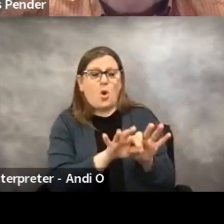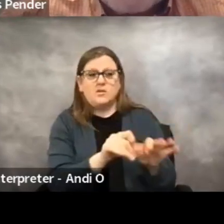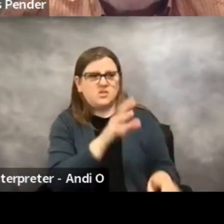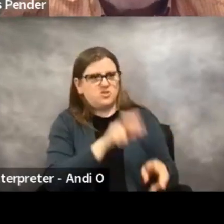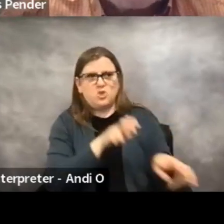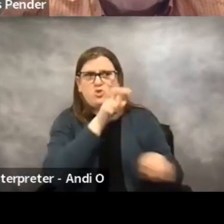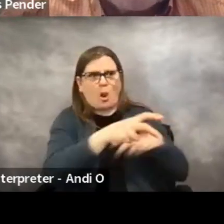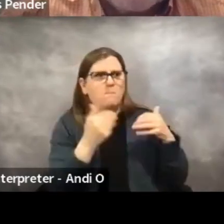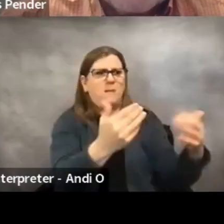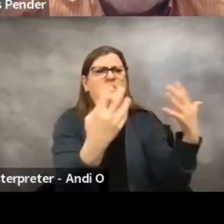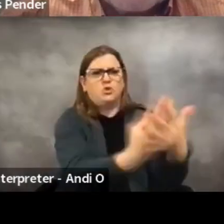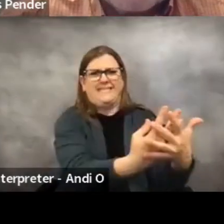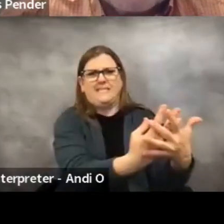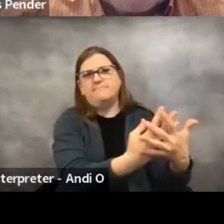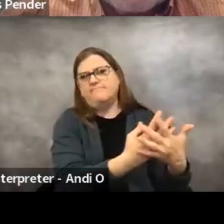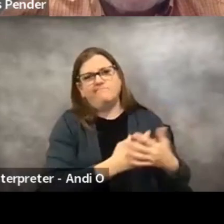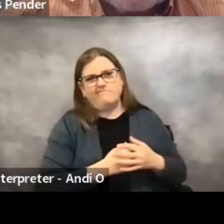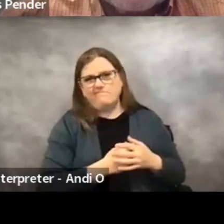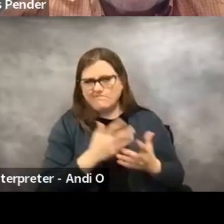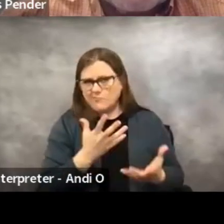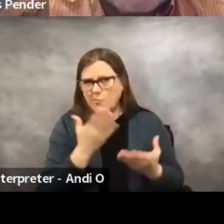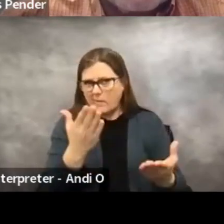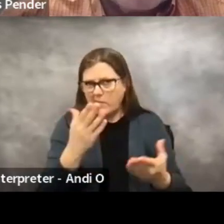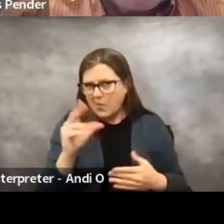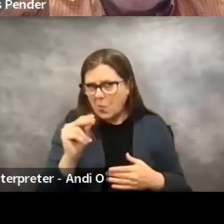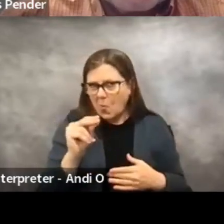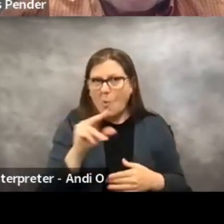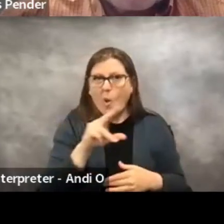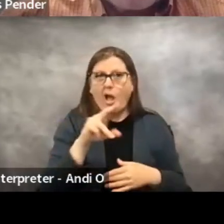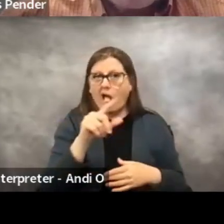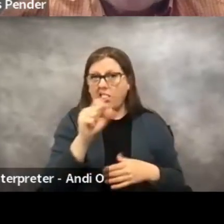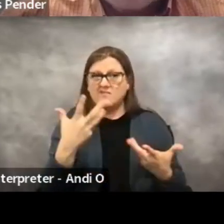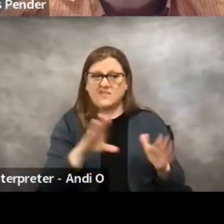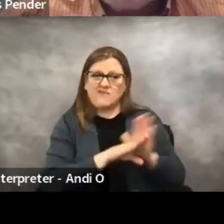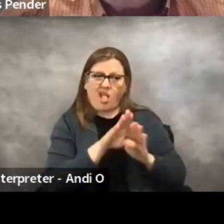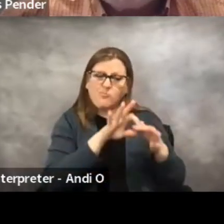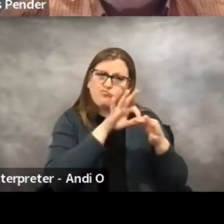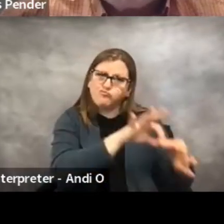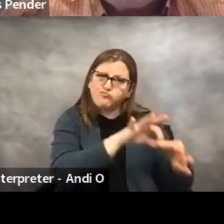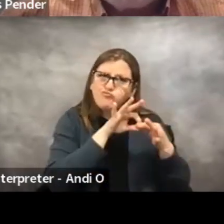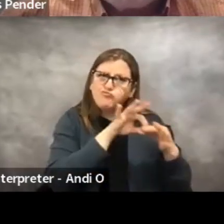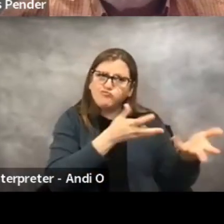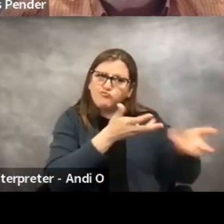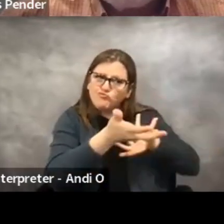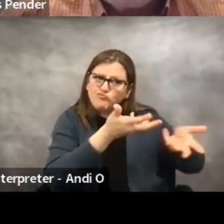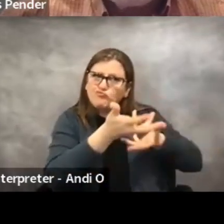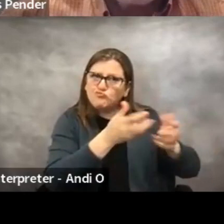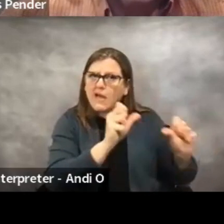advised, you know, unless you've got a good relationship with Maria Crowley: All right point them.